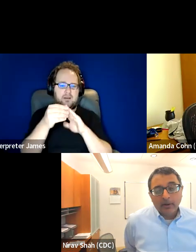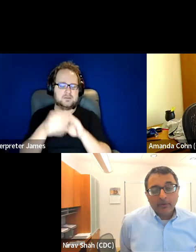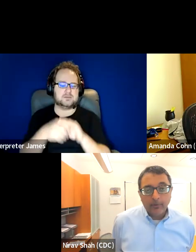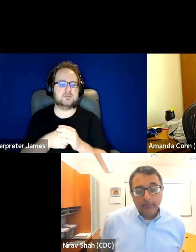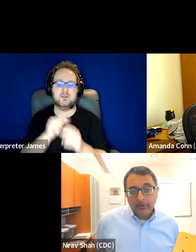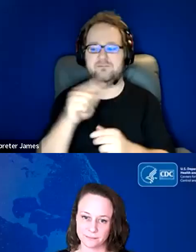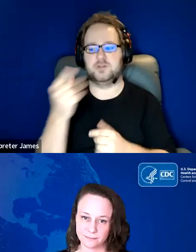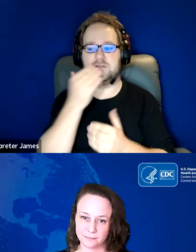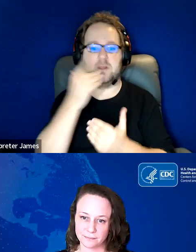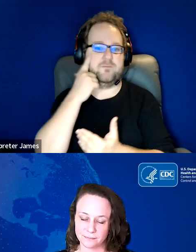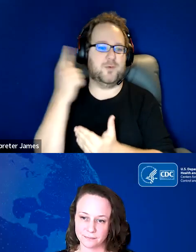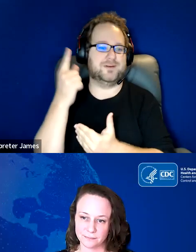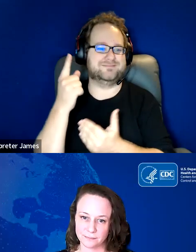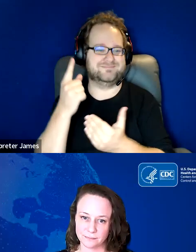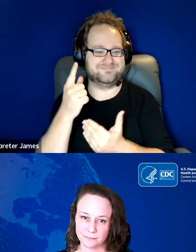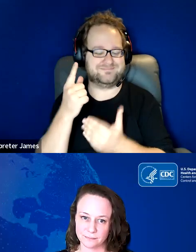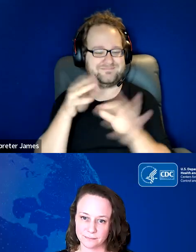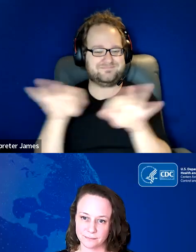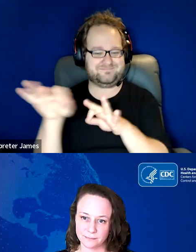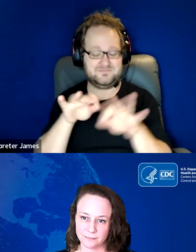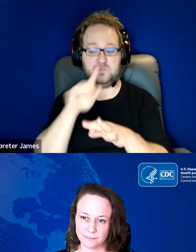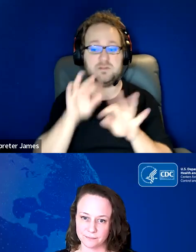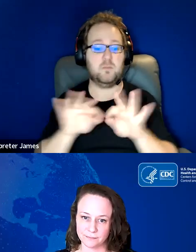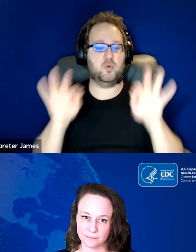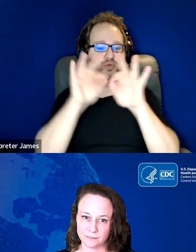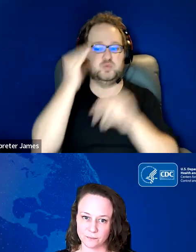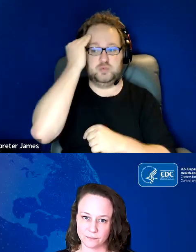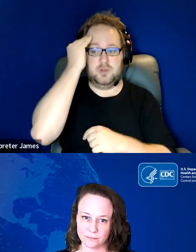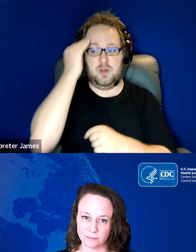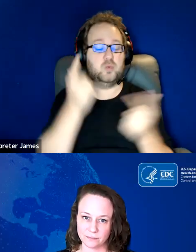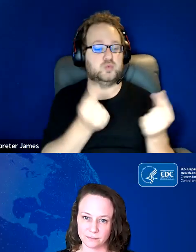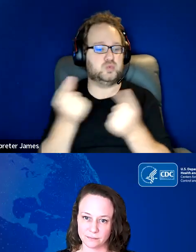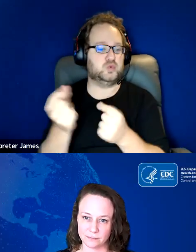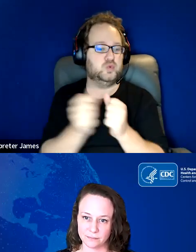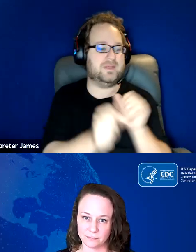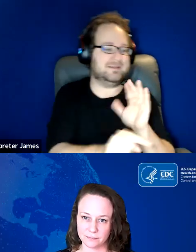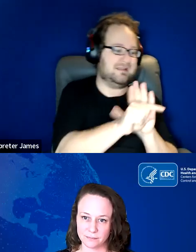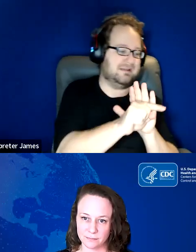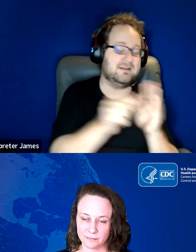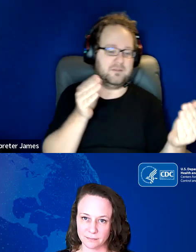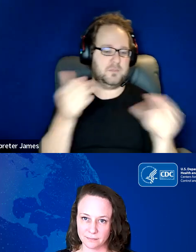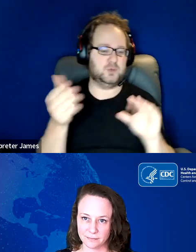walking through that. It is important to know what to do with the negative versus the positive. The other question